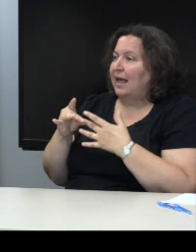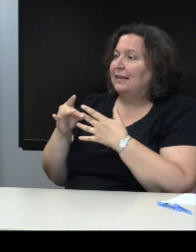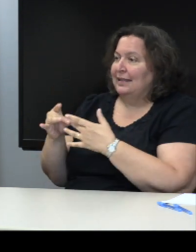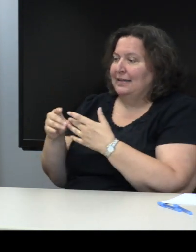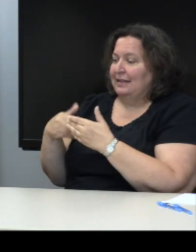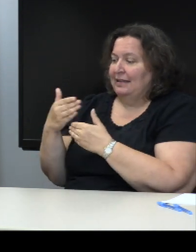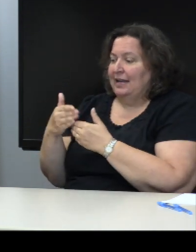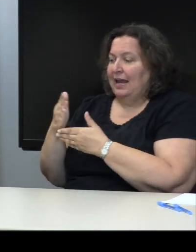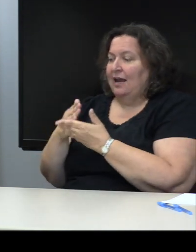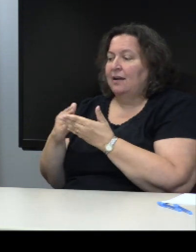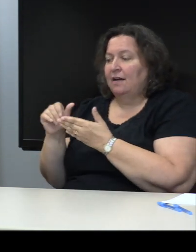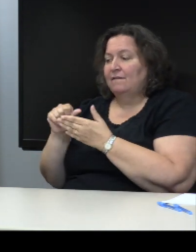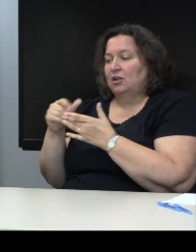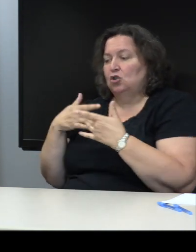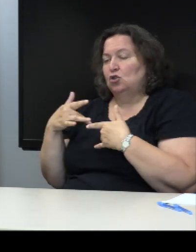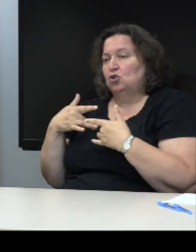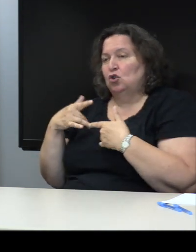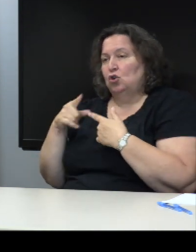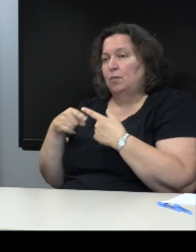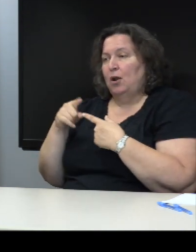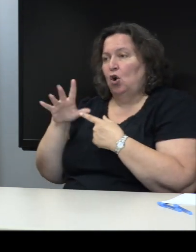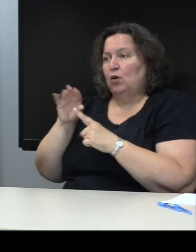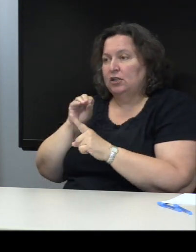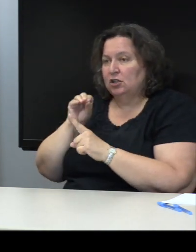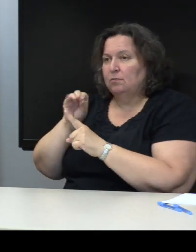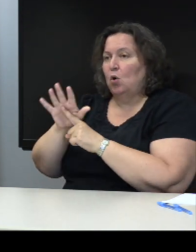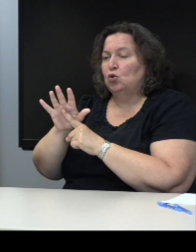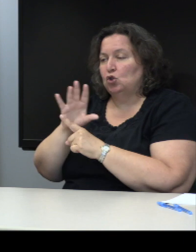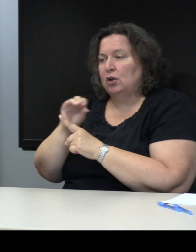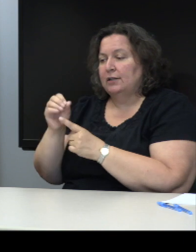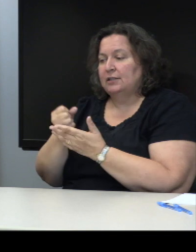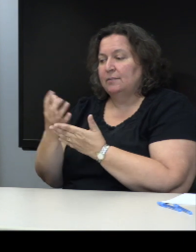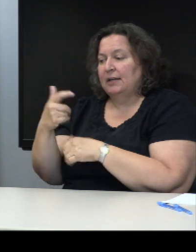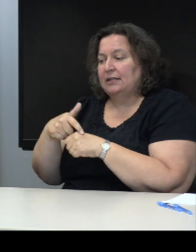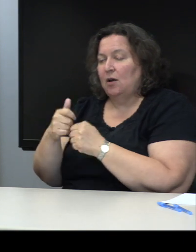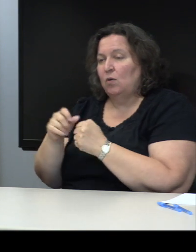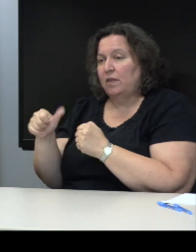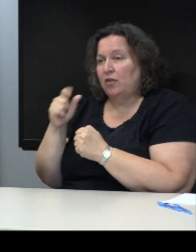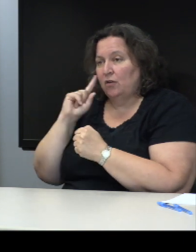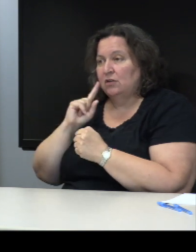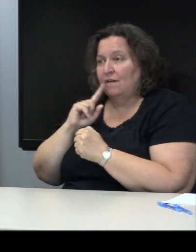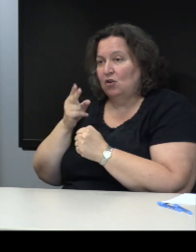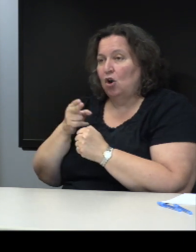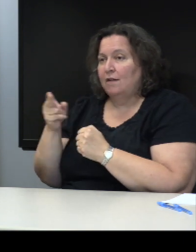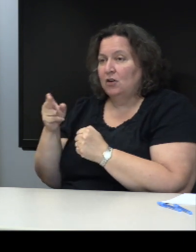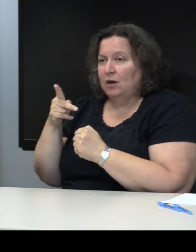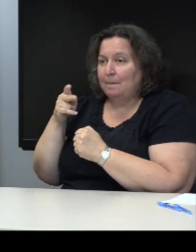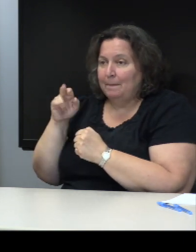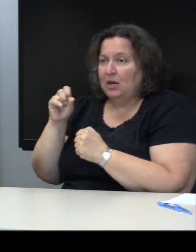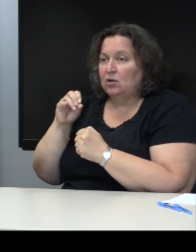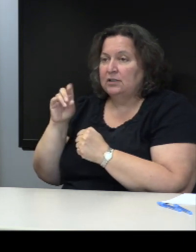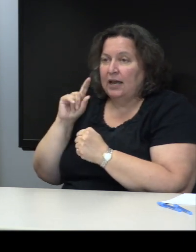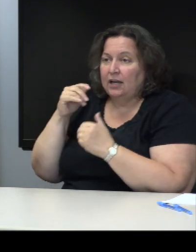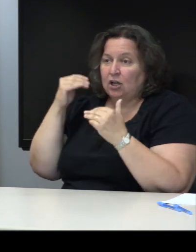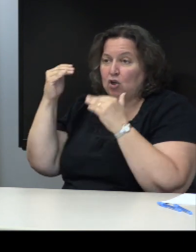into the next area concerning her exposure and spending time with other deaf and hard of hearing peers and adults and learning ASL.